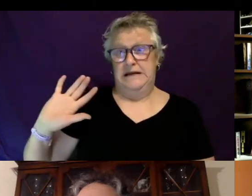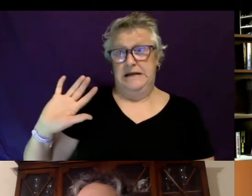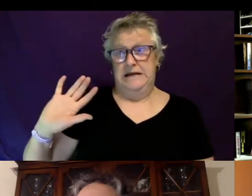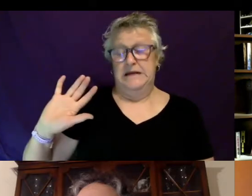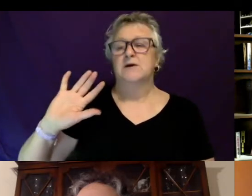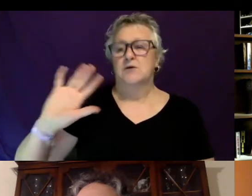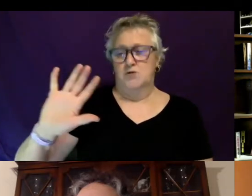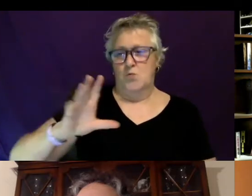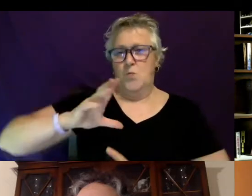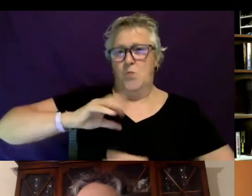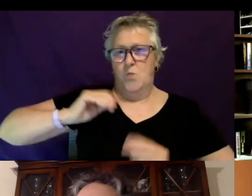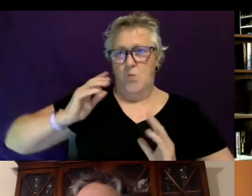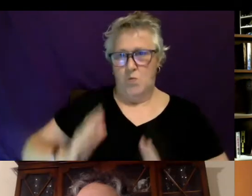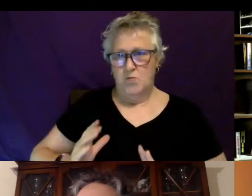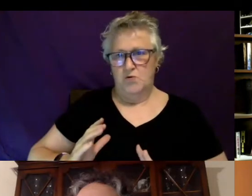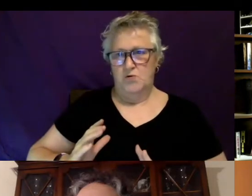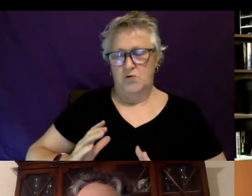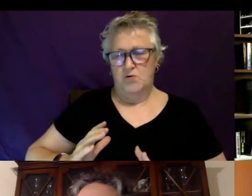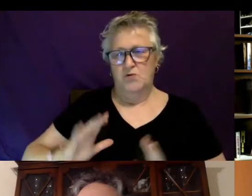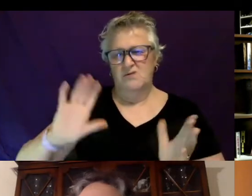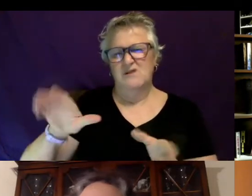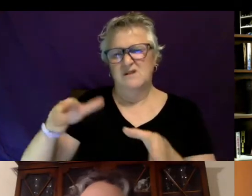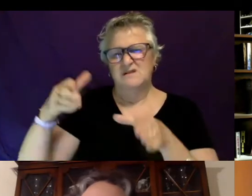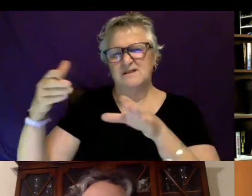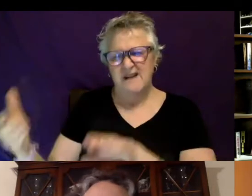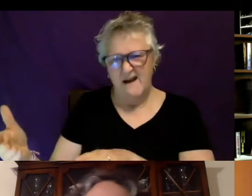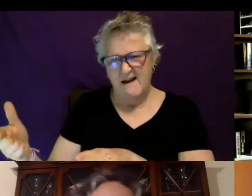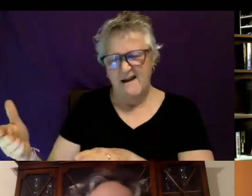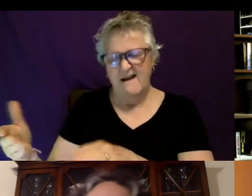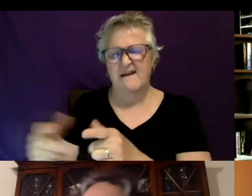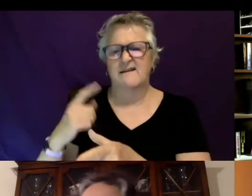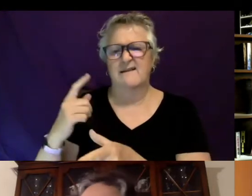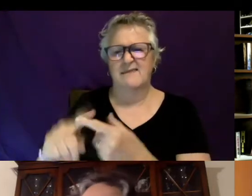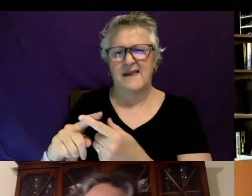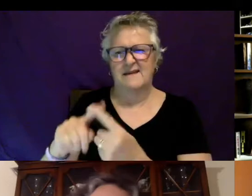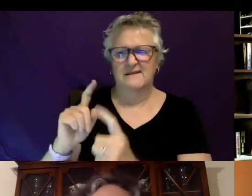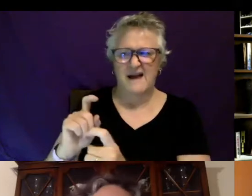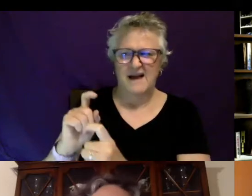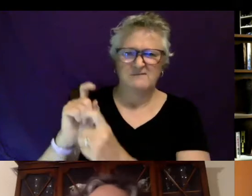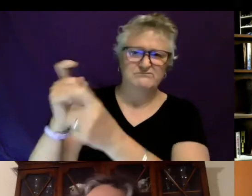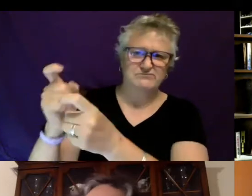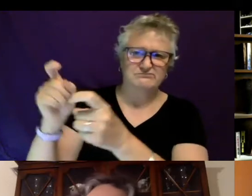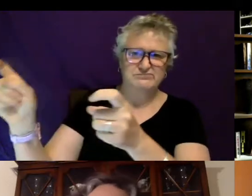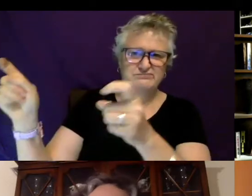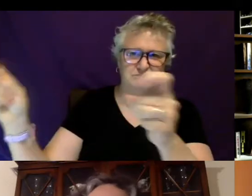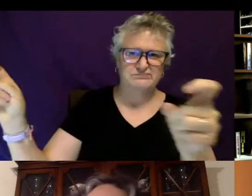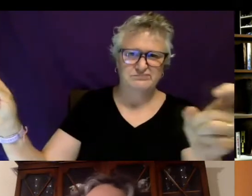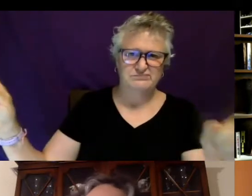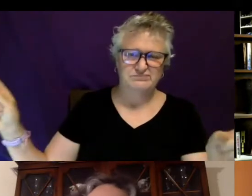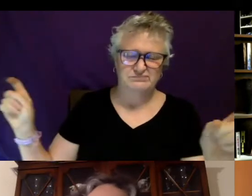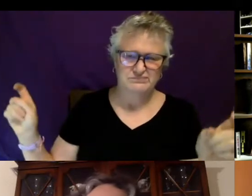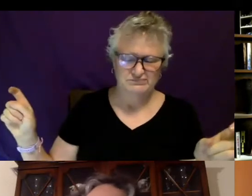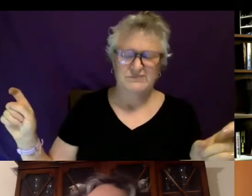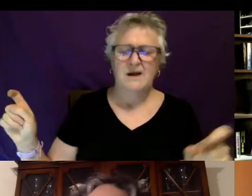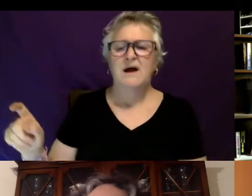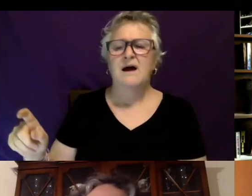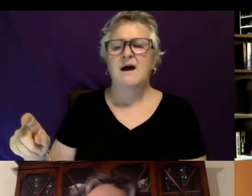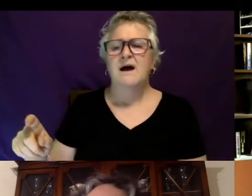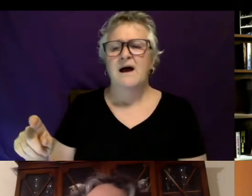some cats that and a dog that-- just all of them-- are just very, uh, hungry looking at her.